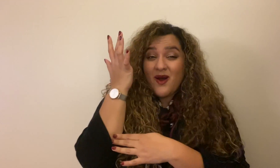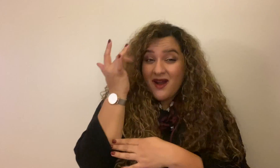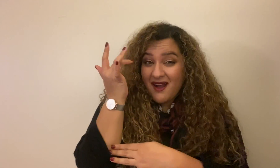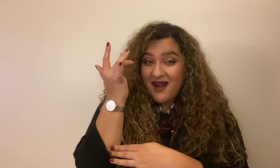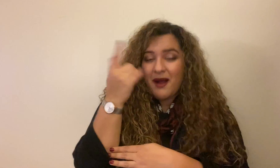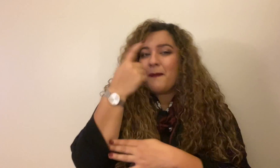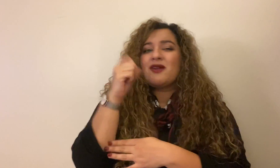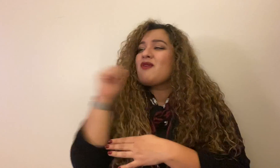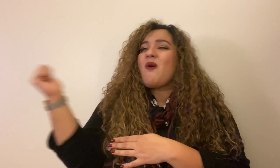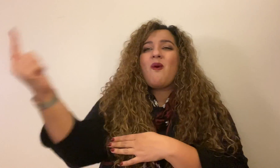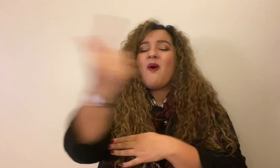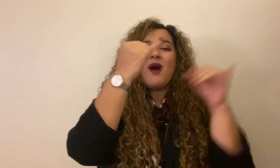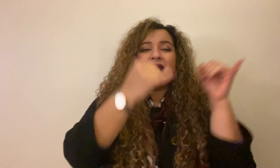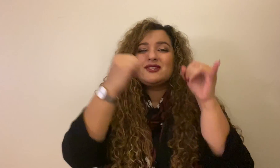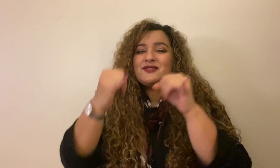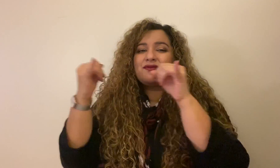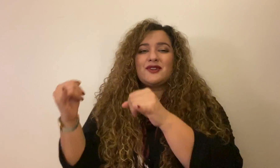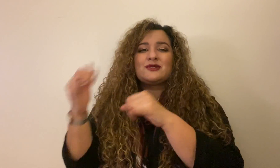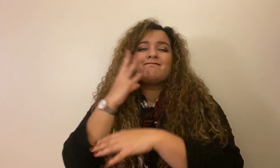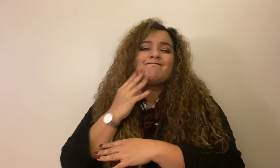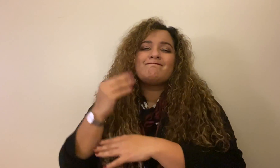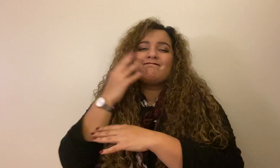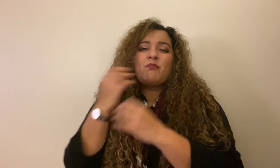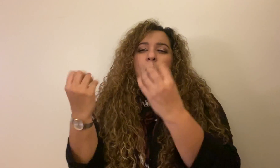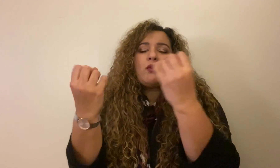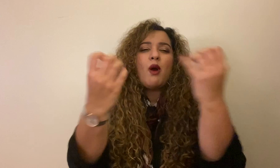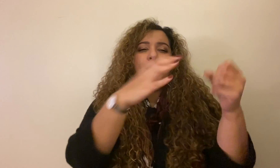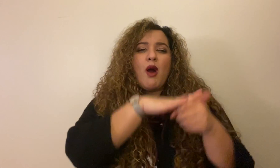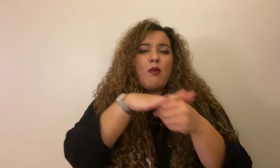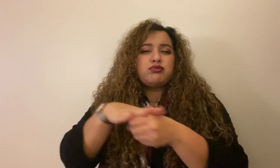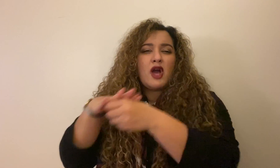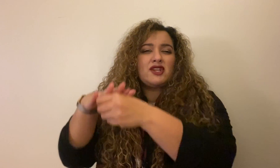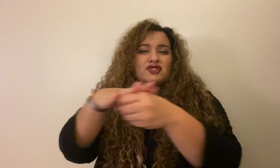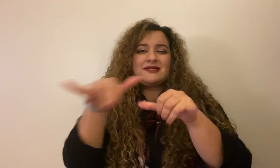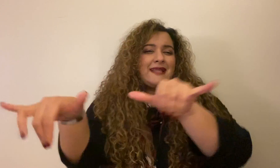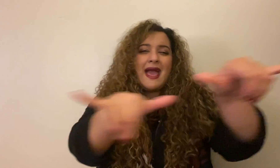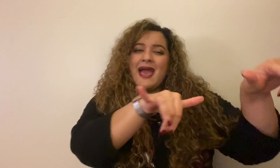since not all individuals experience multiple oppressions uniformly.